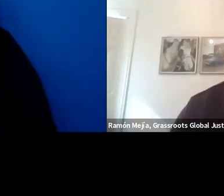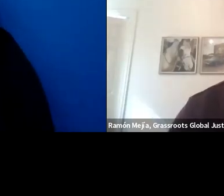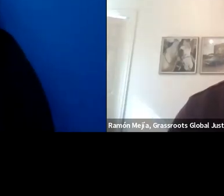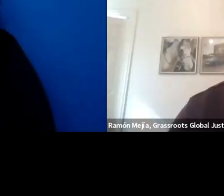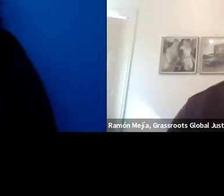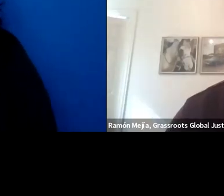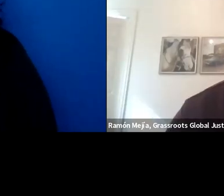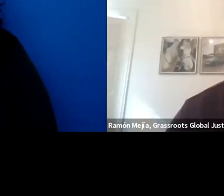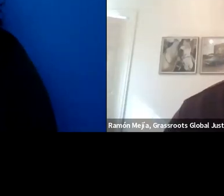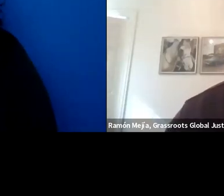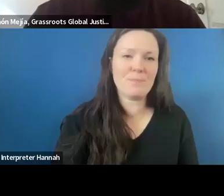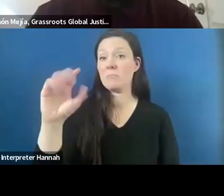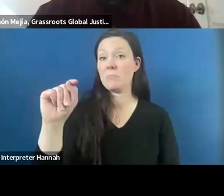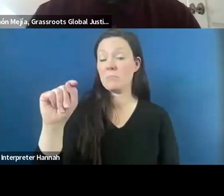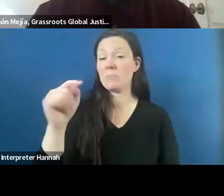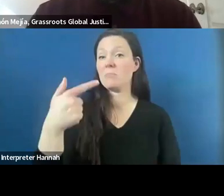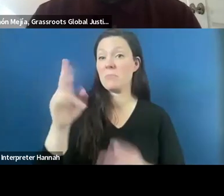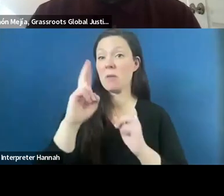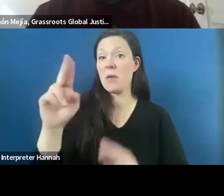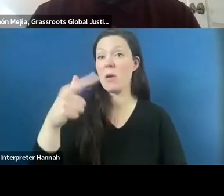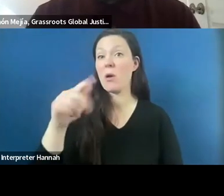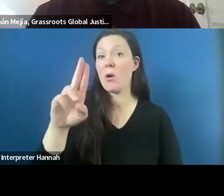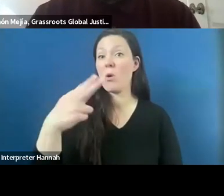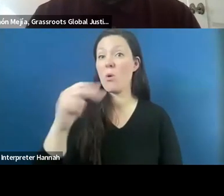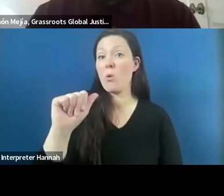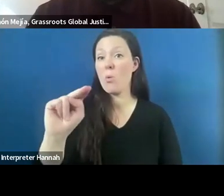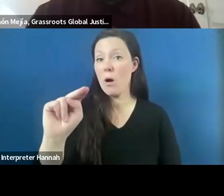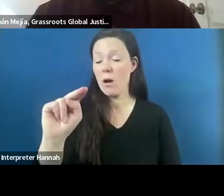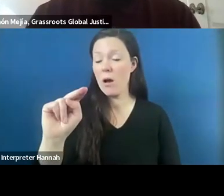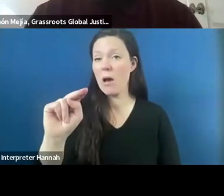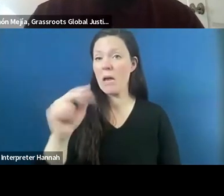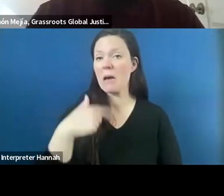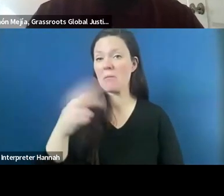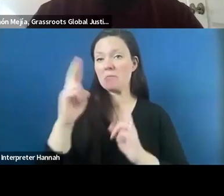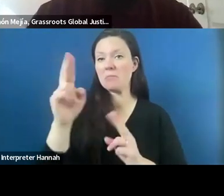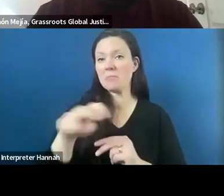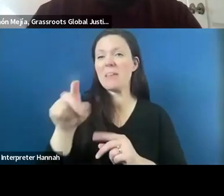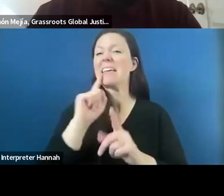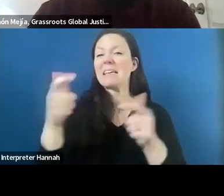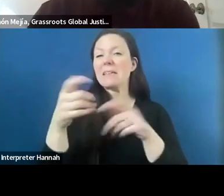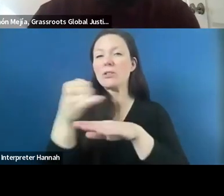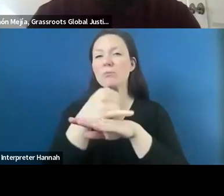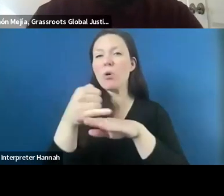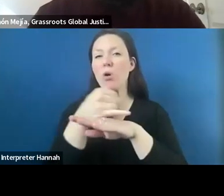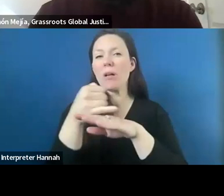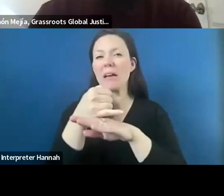honored to travel to to Guam. It's an island of people that are slowly recovering from typhoon